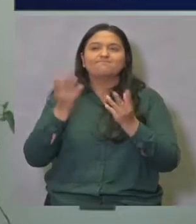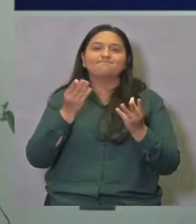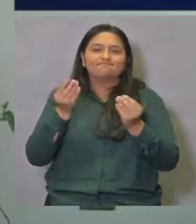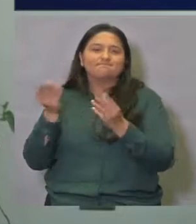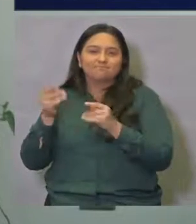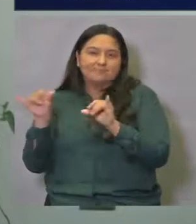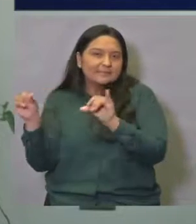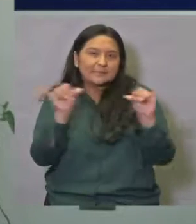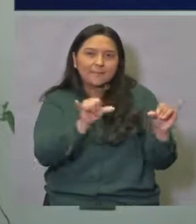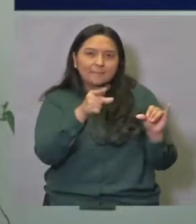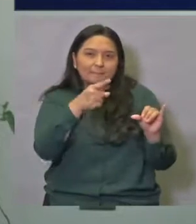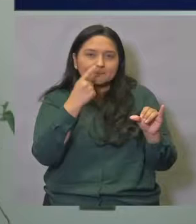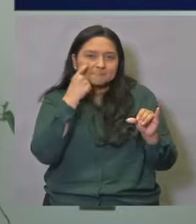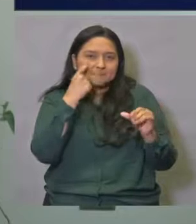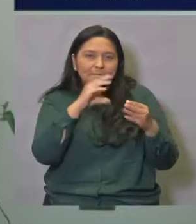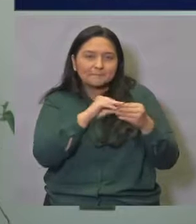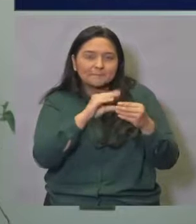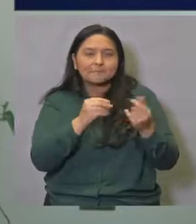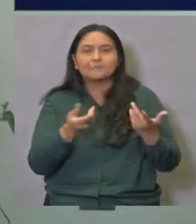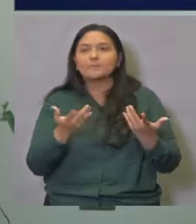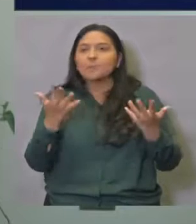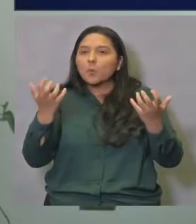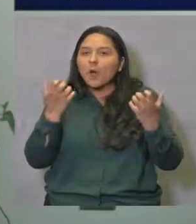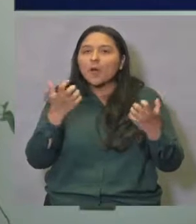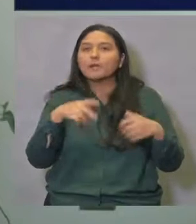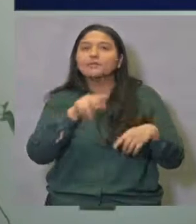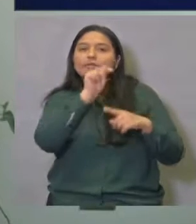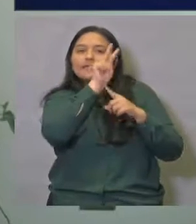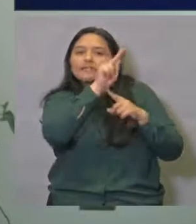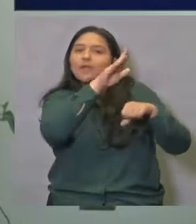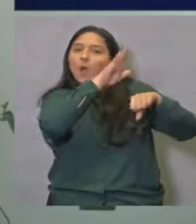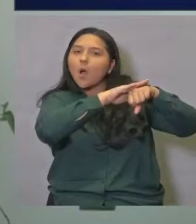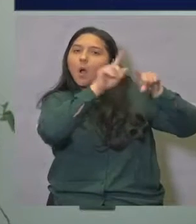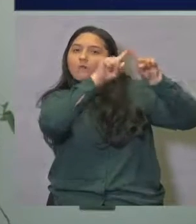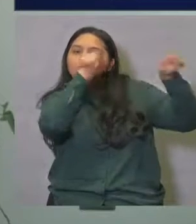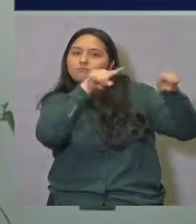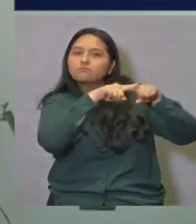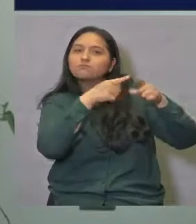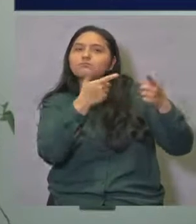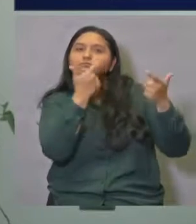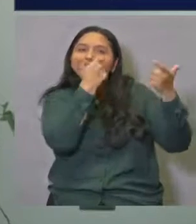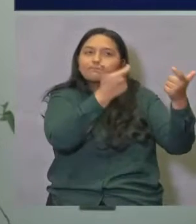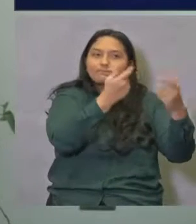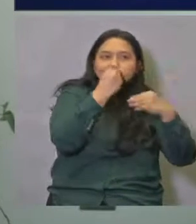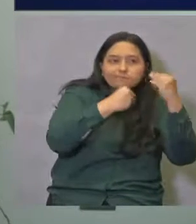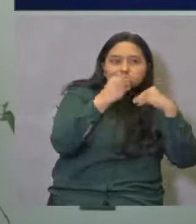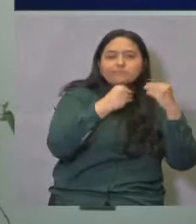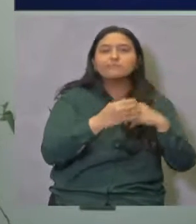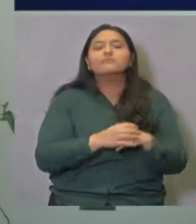FROM FOLKS WHO FEEL SIMILAR TO WHAT YOU ARE EXPRESSING, A